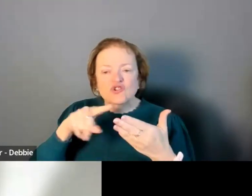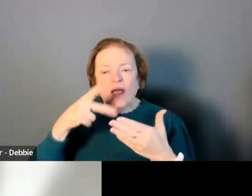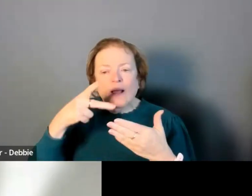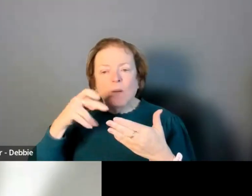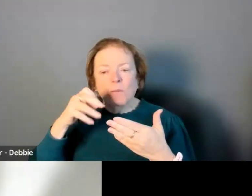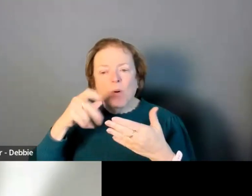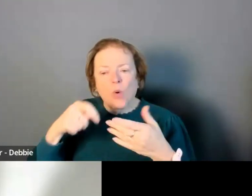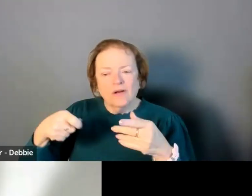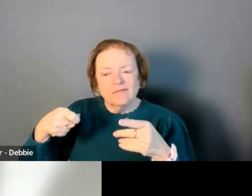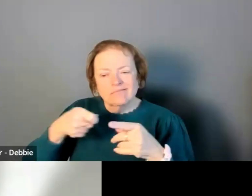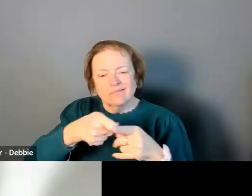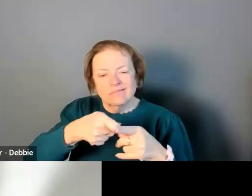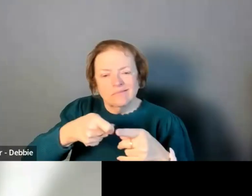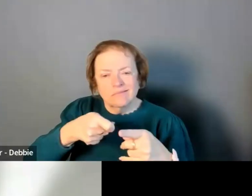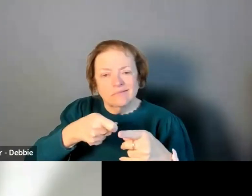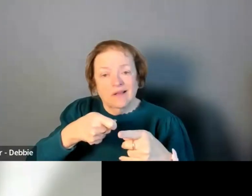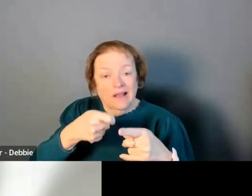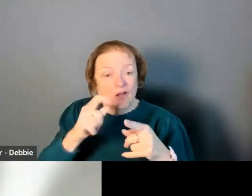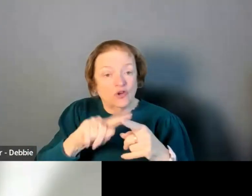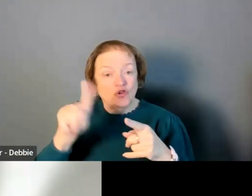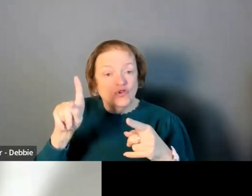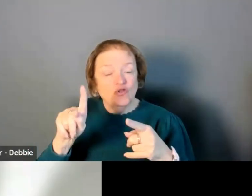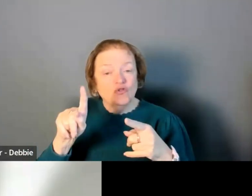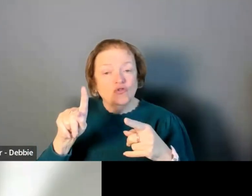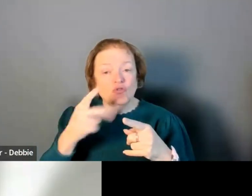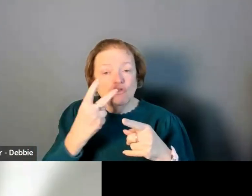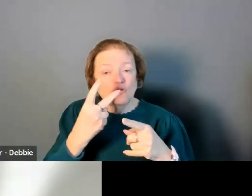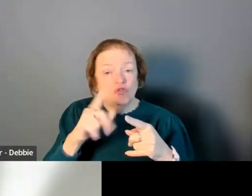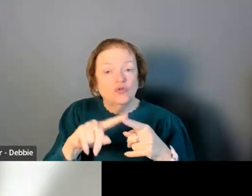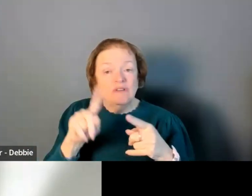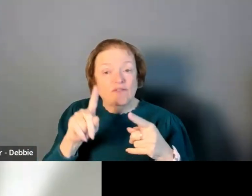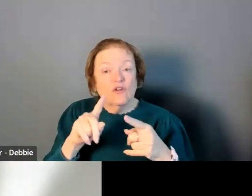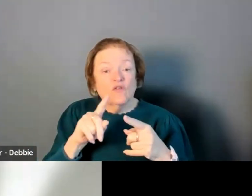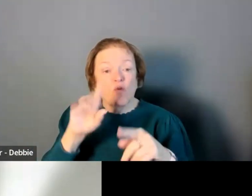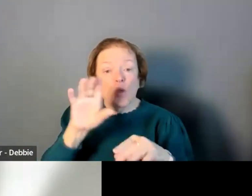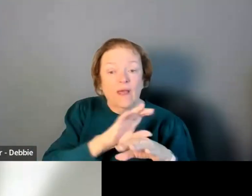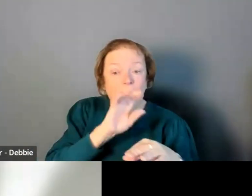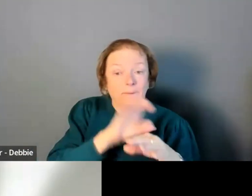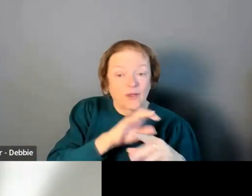if it is two different, check the port of the computer, where that goes in,